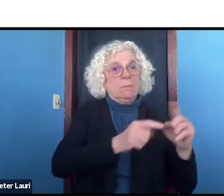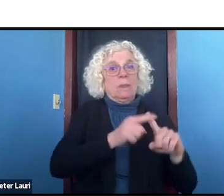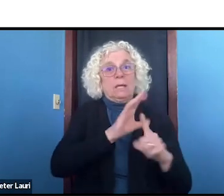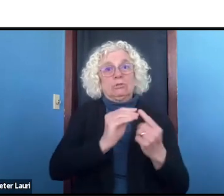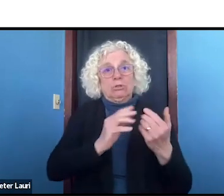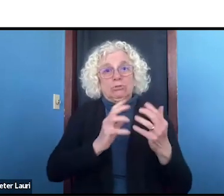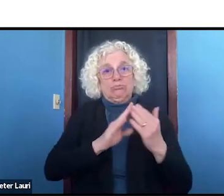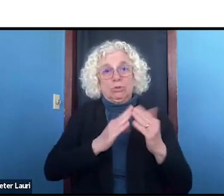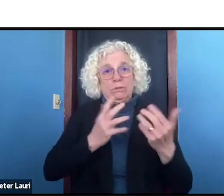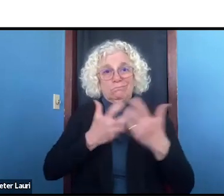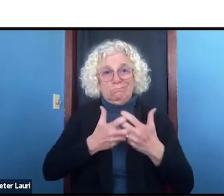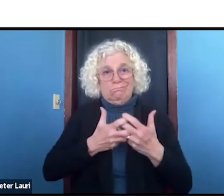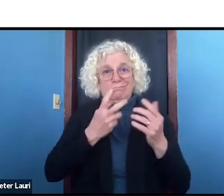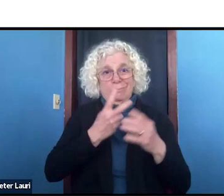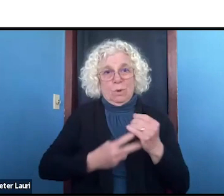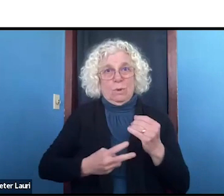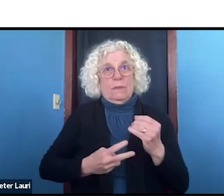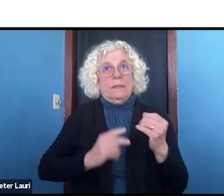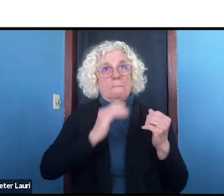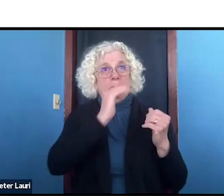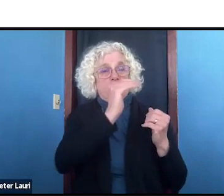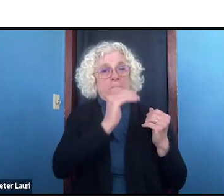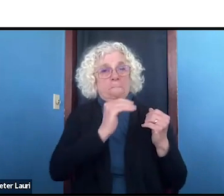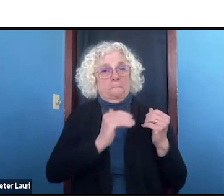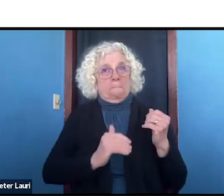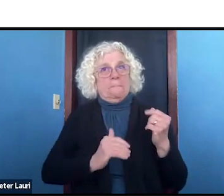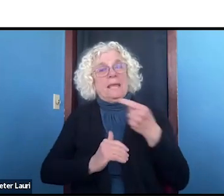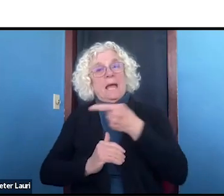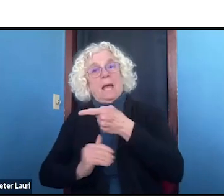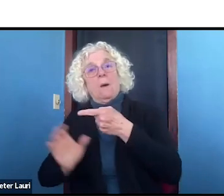If we think about these specific issues around crisis behavioral health systems,